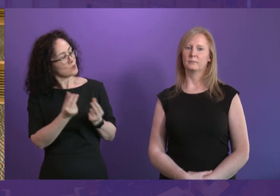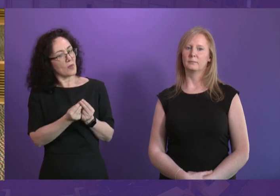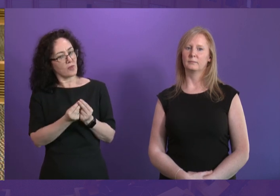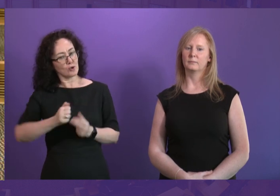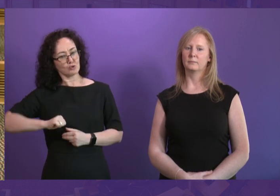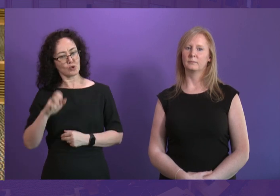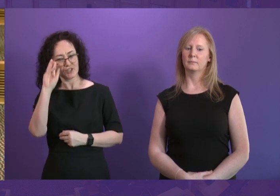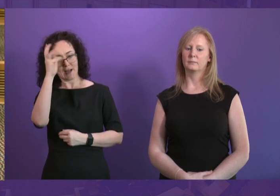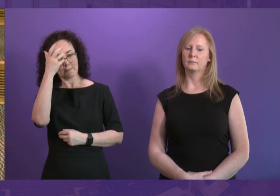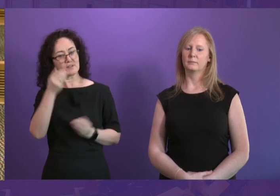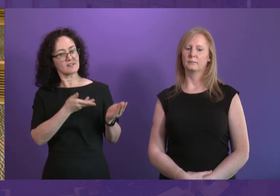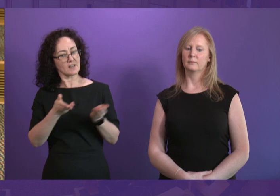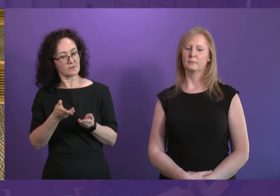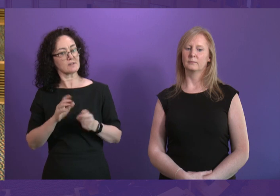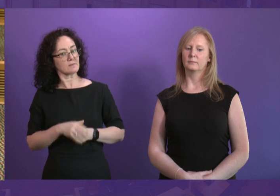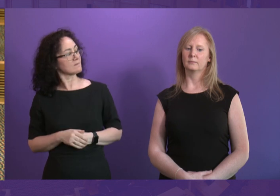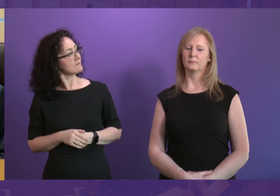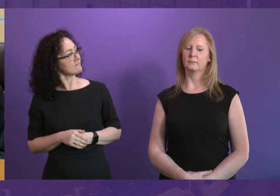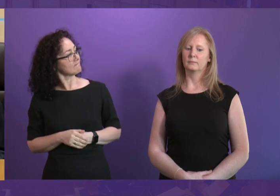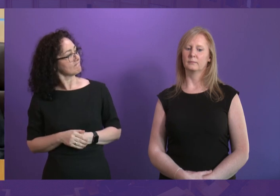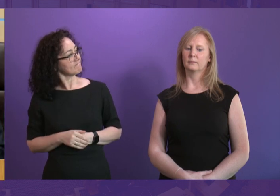to Murdo Fraser when she has more information.